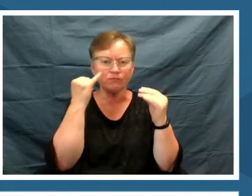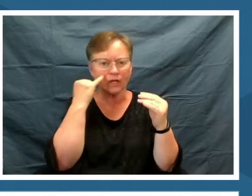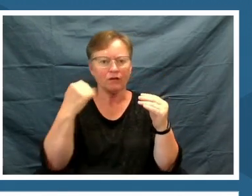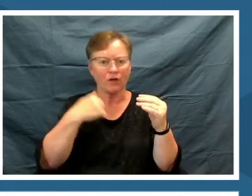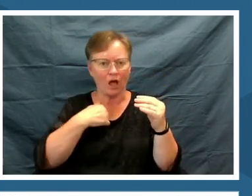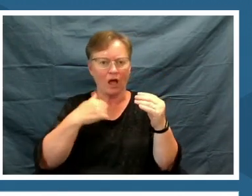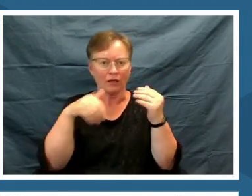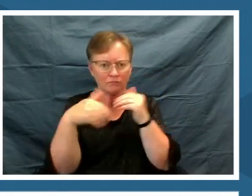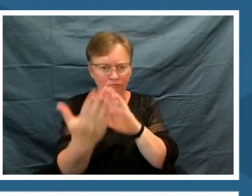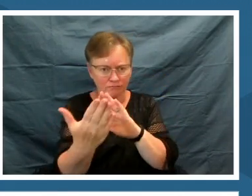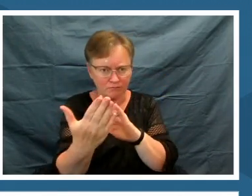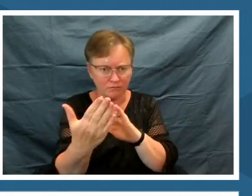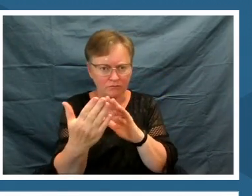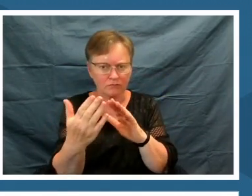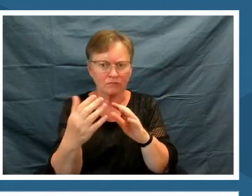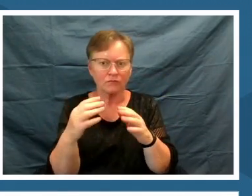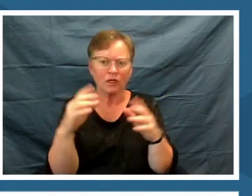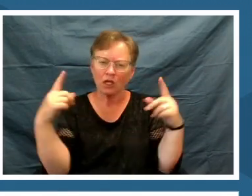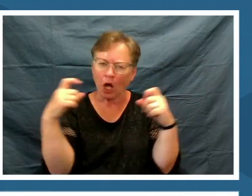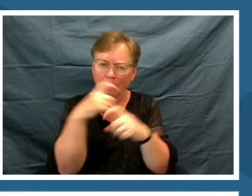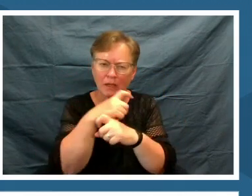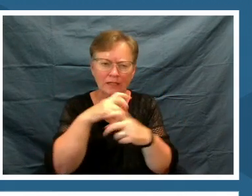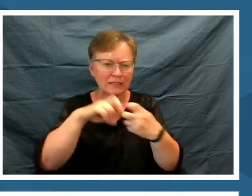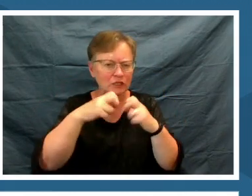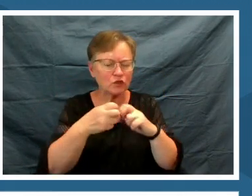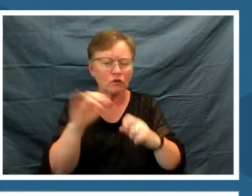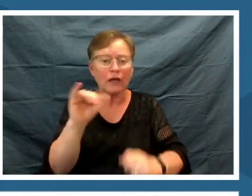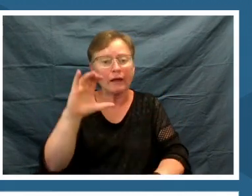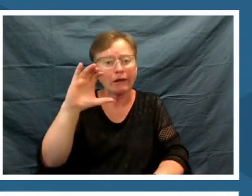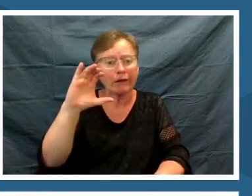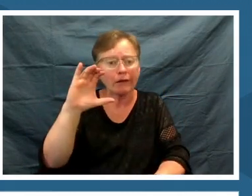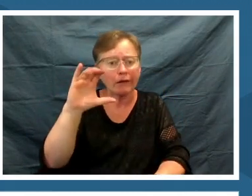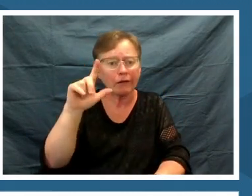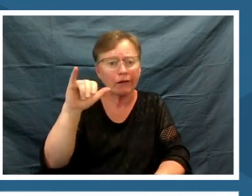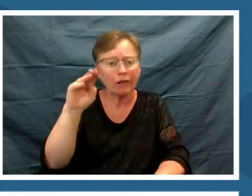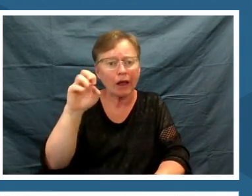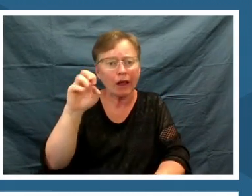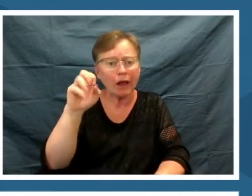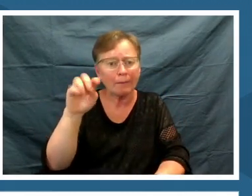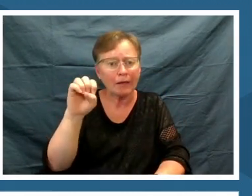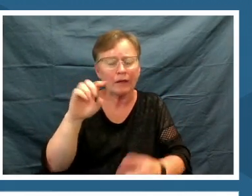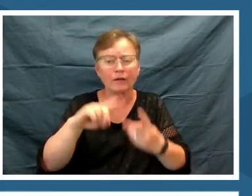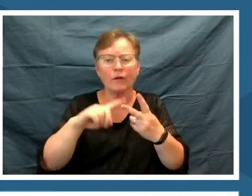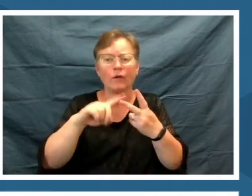climate or racial discrimination as part of any